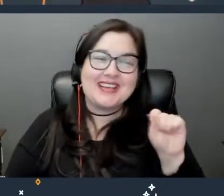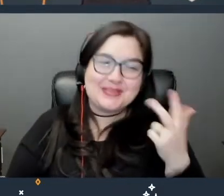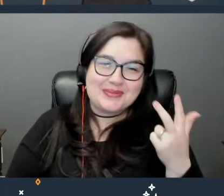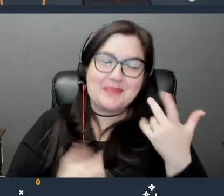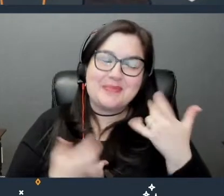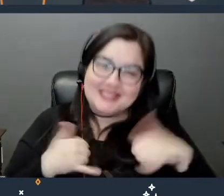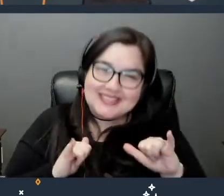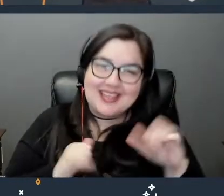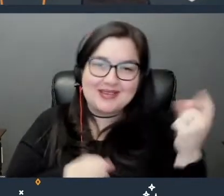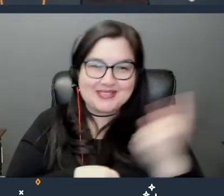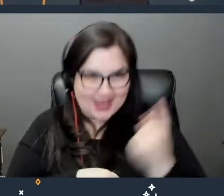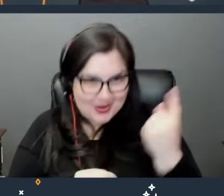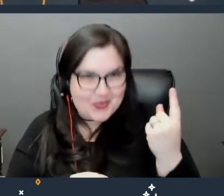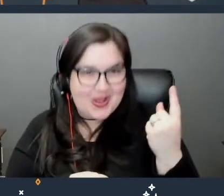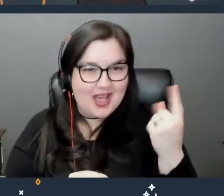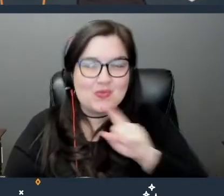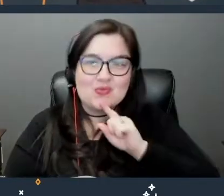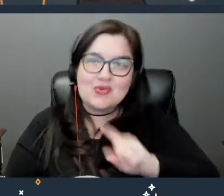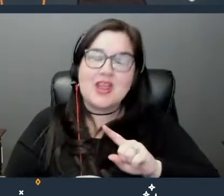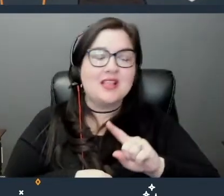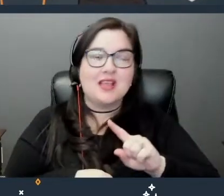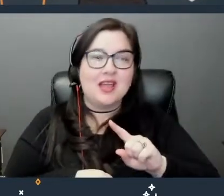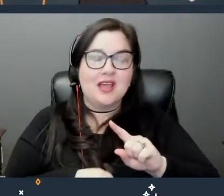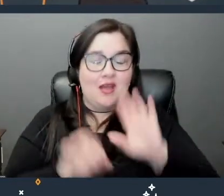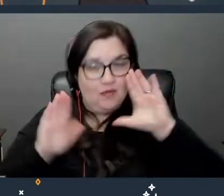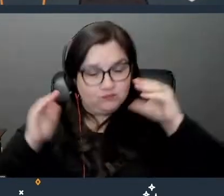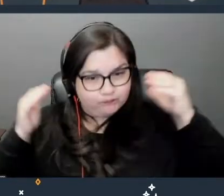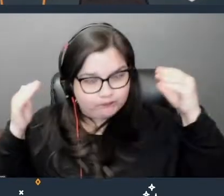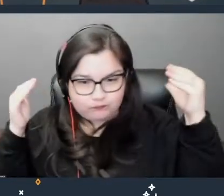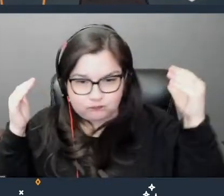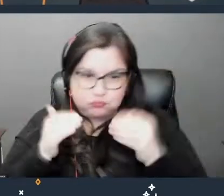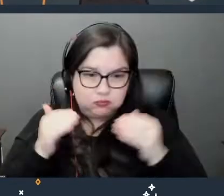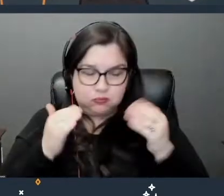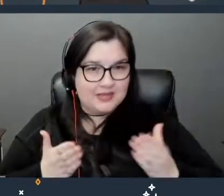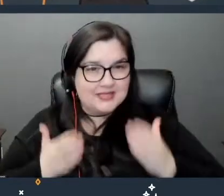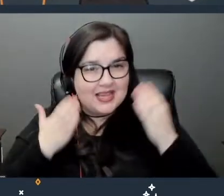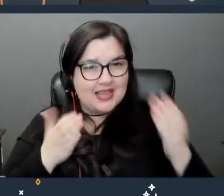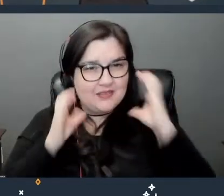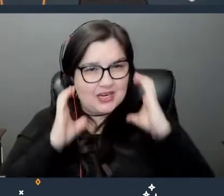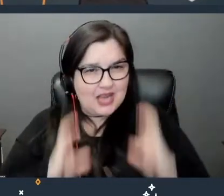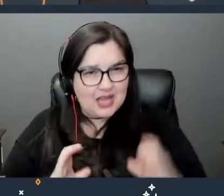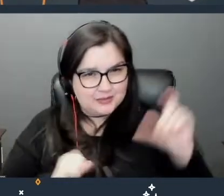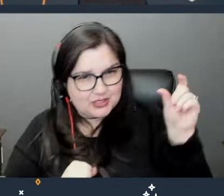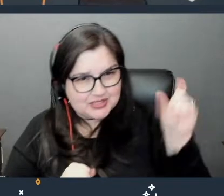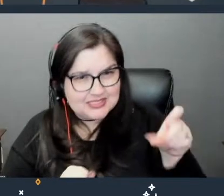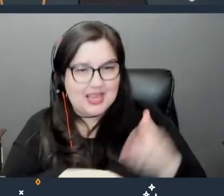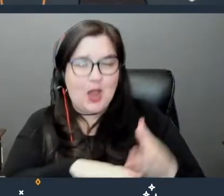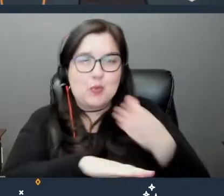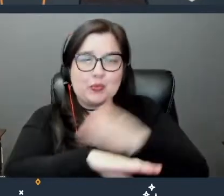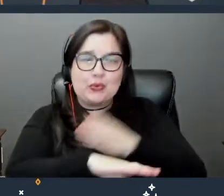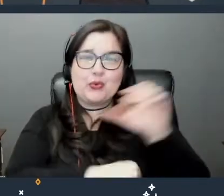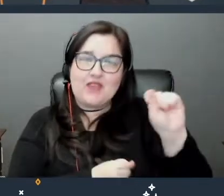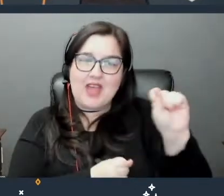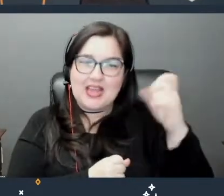on how we can just relentlessly focus on delivering what customers need and improve S3 so that you can continue storing and protecting